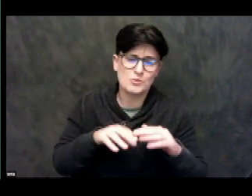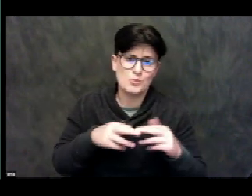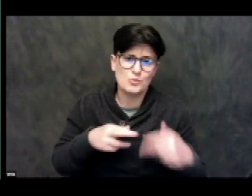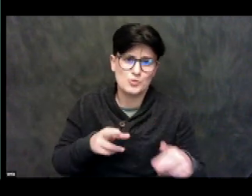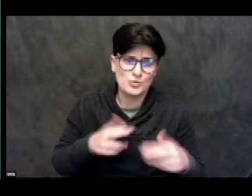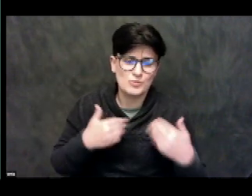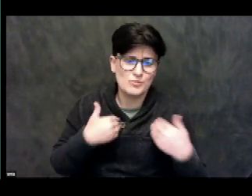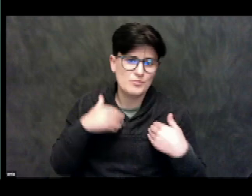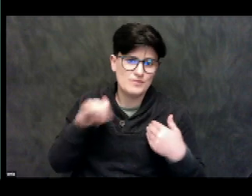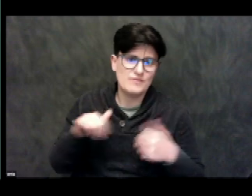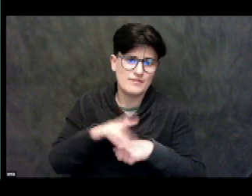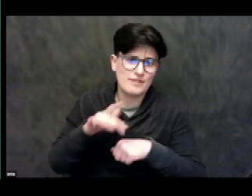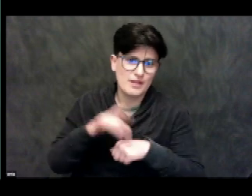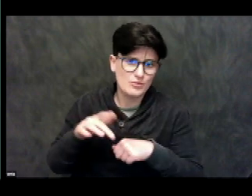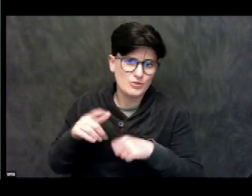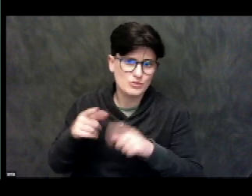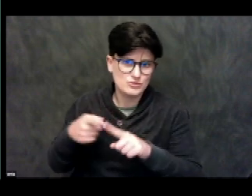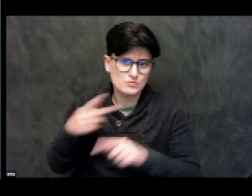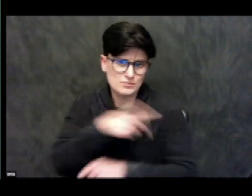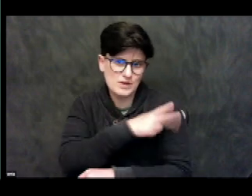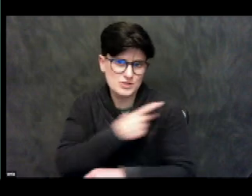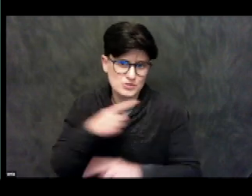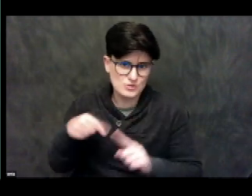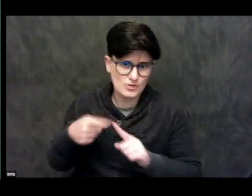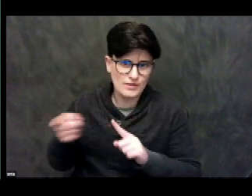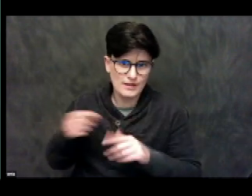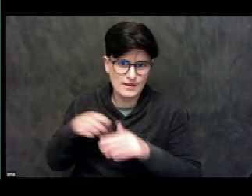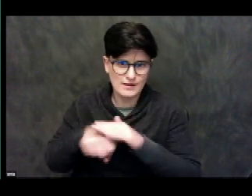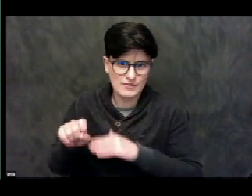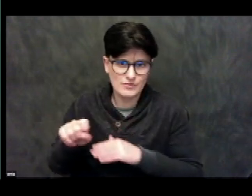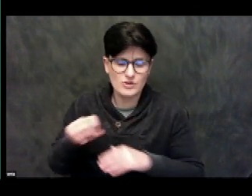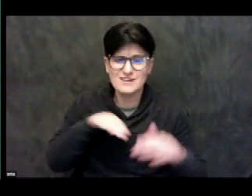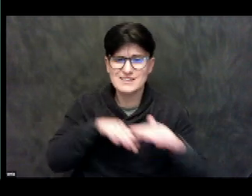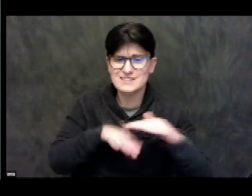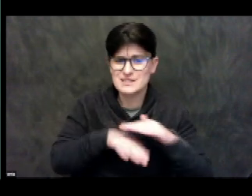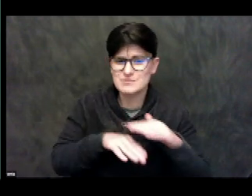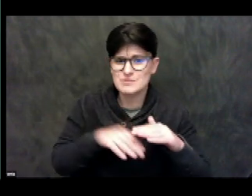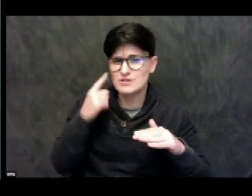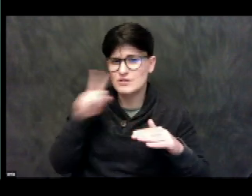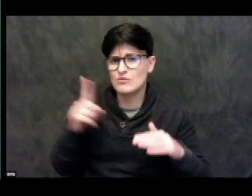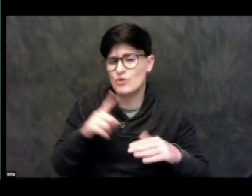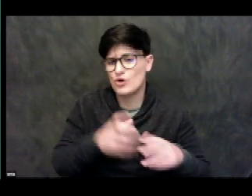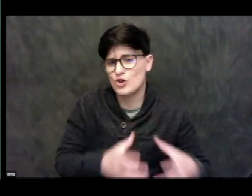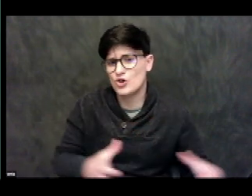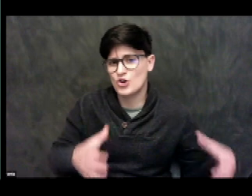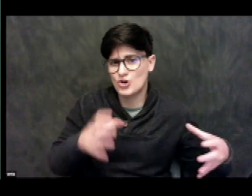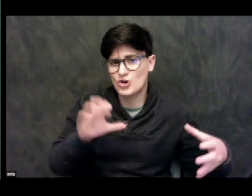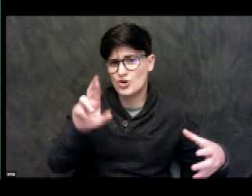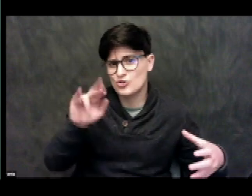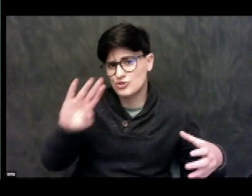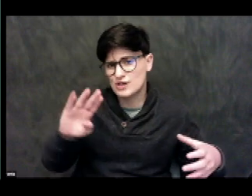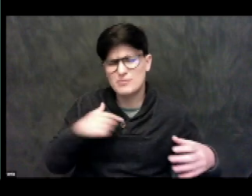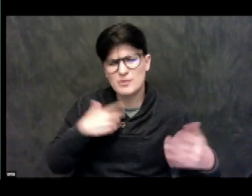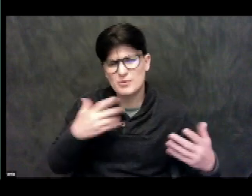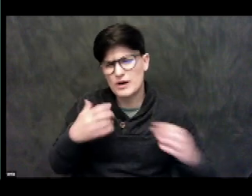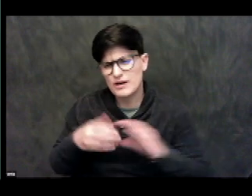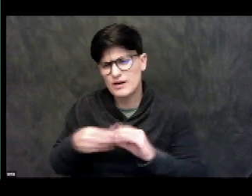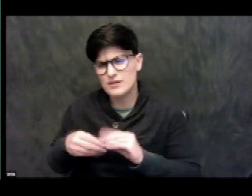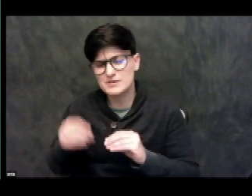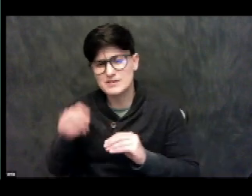they deliver the accessibility of the crib. I just wanted to have one quick point on this, that if your hospital does not seem to have this for you,